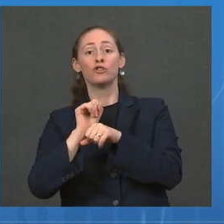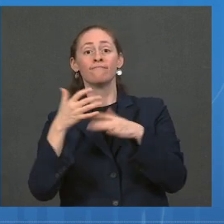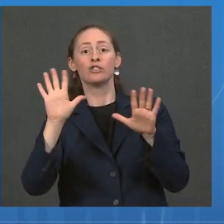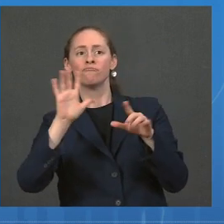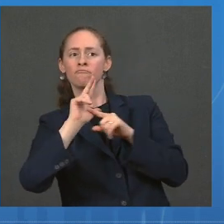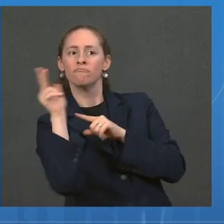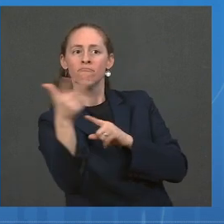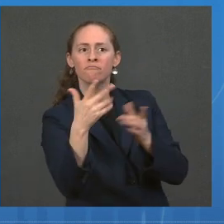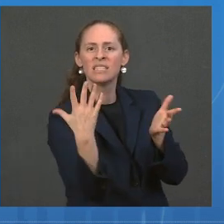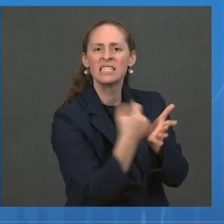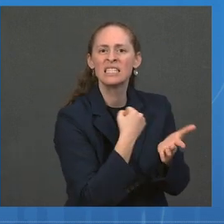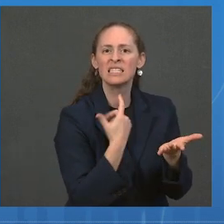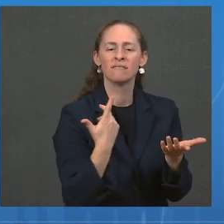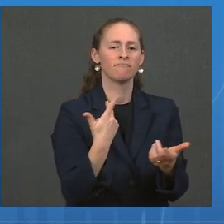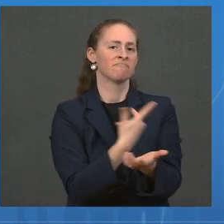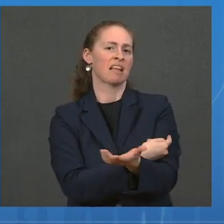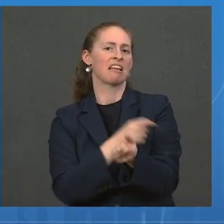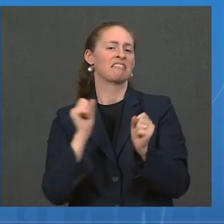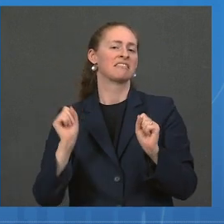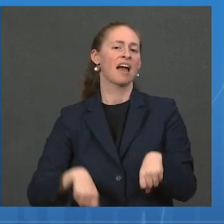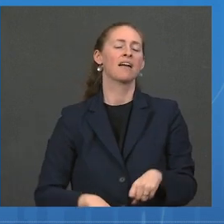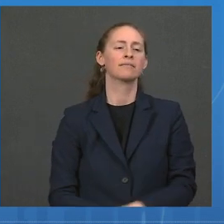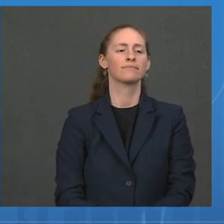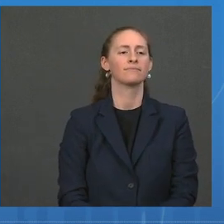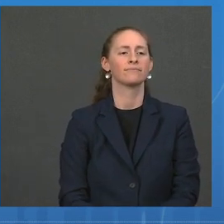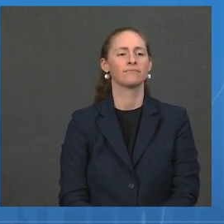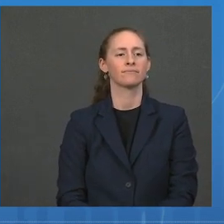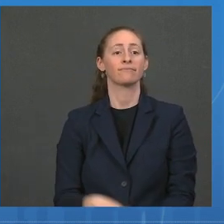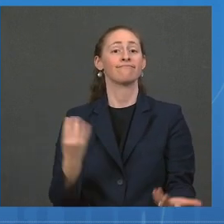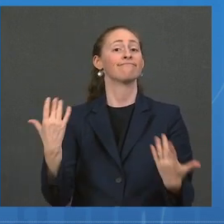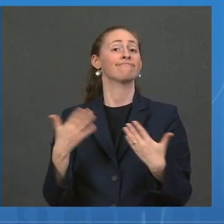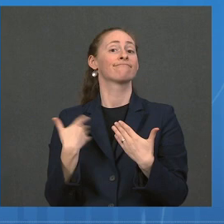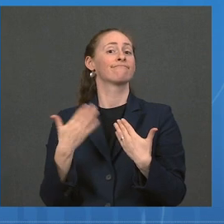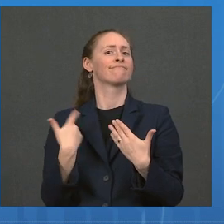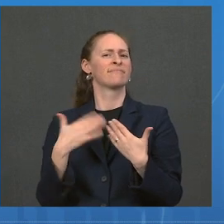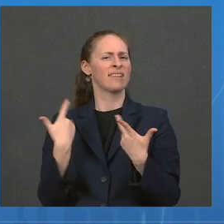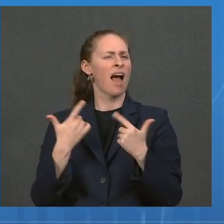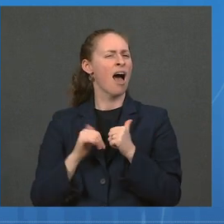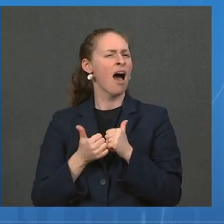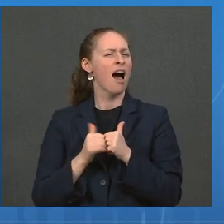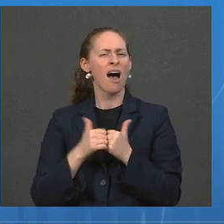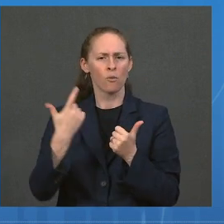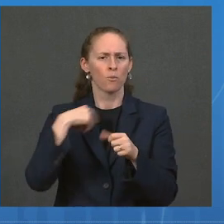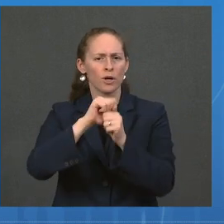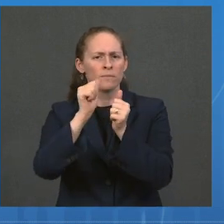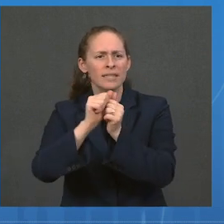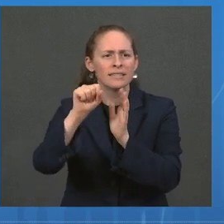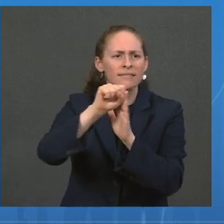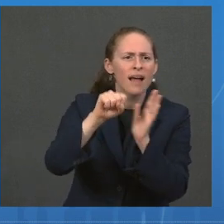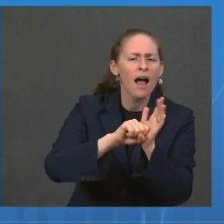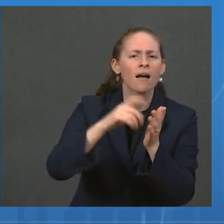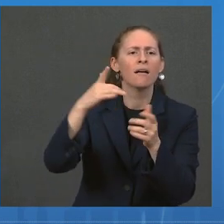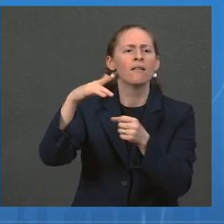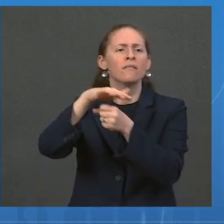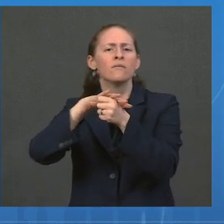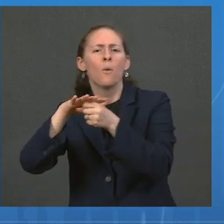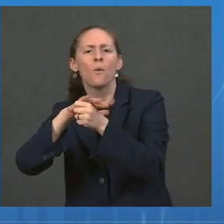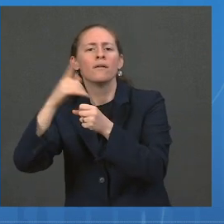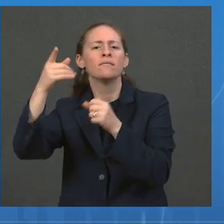And to make vaccinating kids even more convenient, we'll work with state and local education leaders to bring vaccination clinics directly to schools,